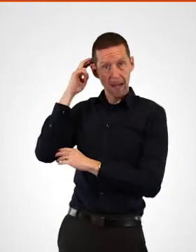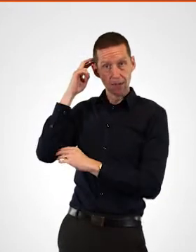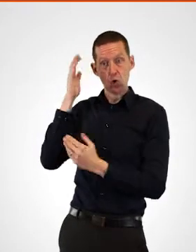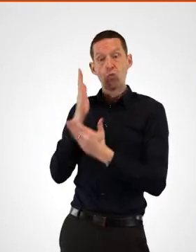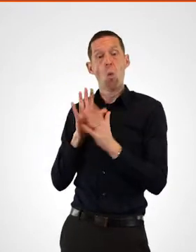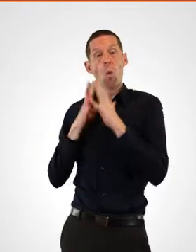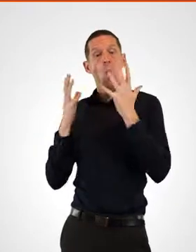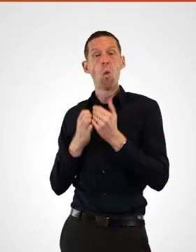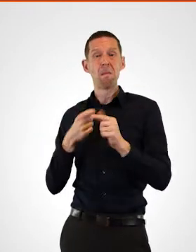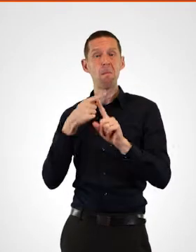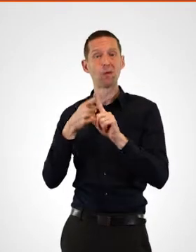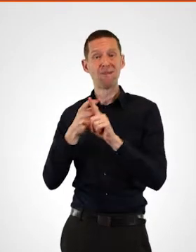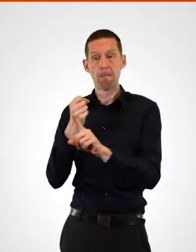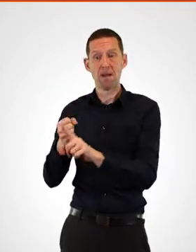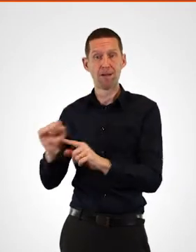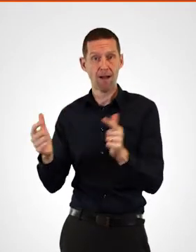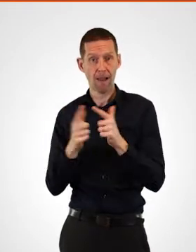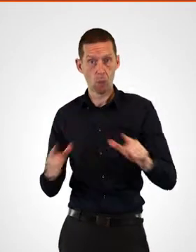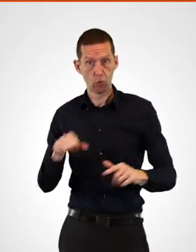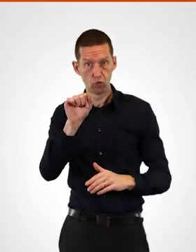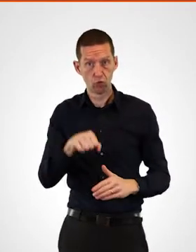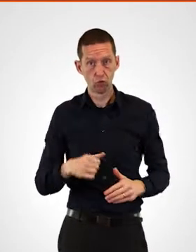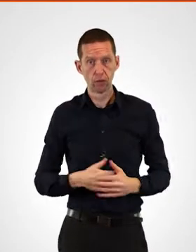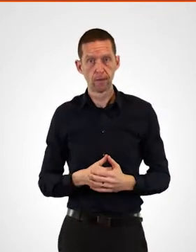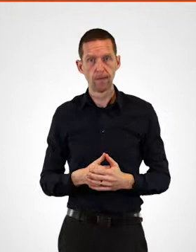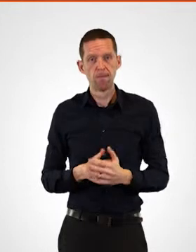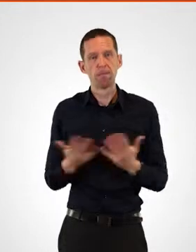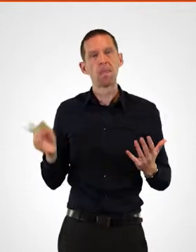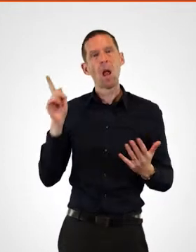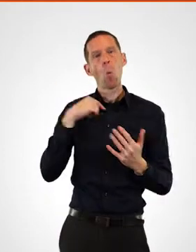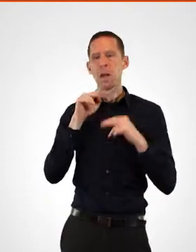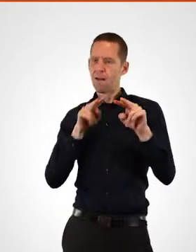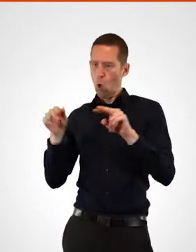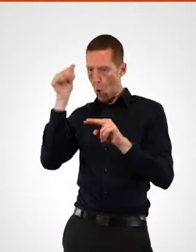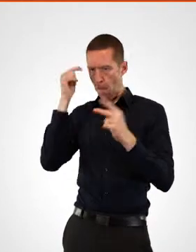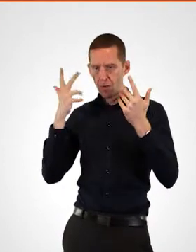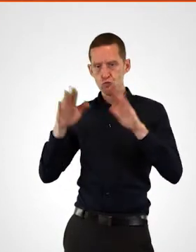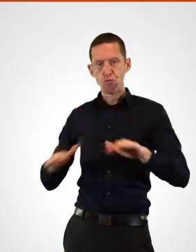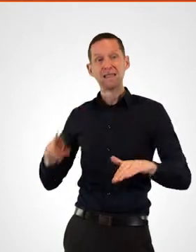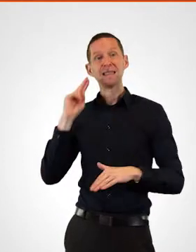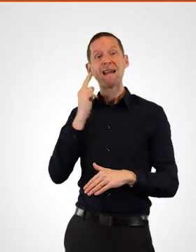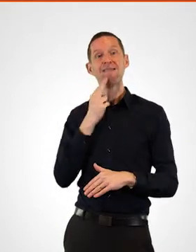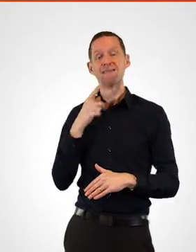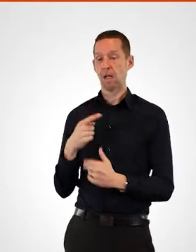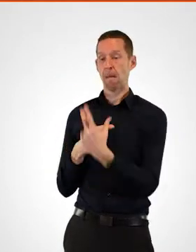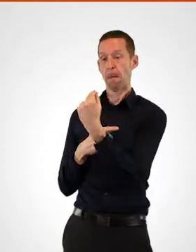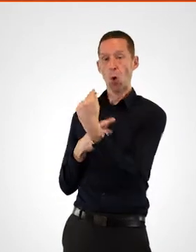having a really positive impact on language and in fact, as we know now, many children who are deaf don't sound deaf anymore,